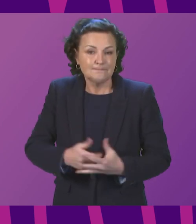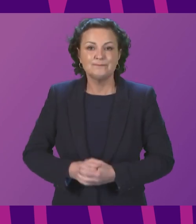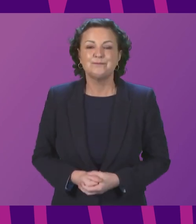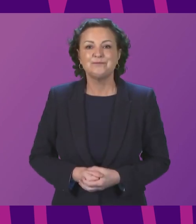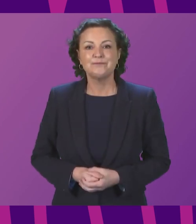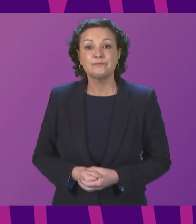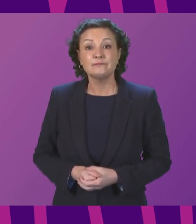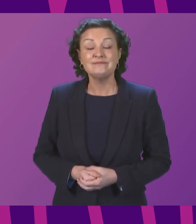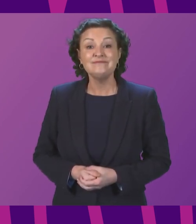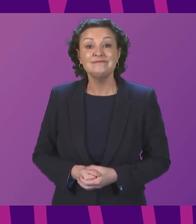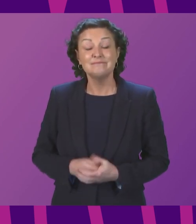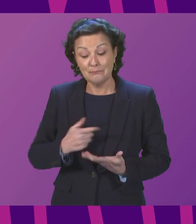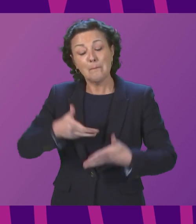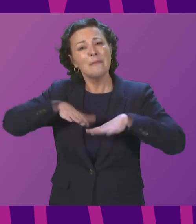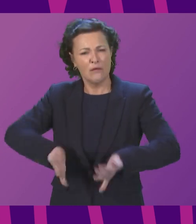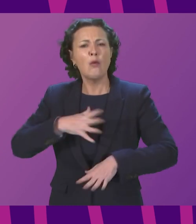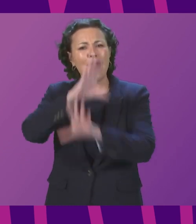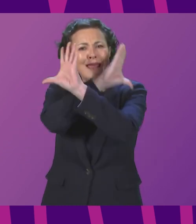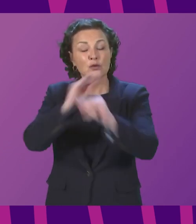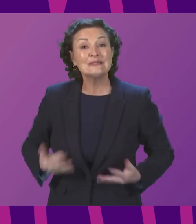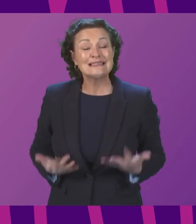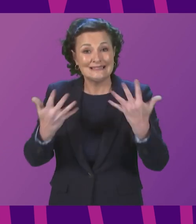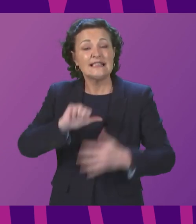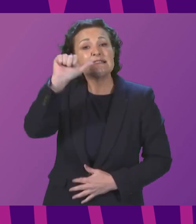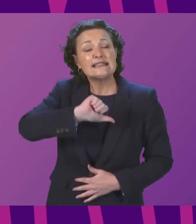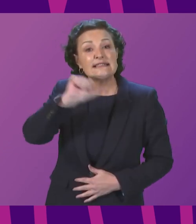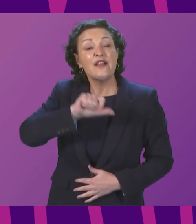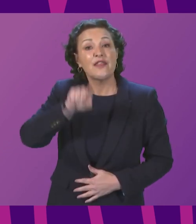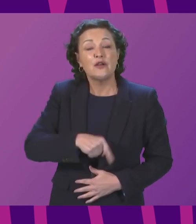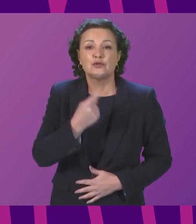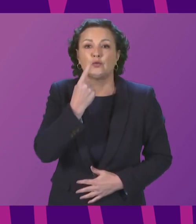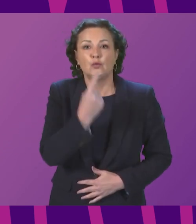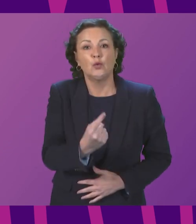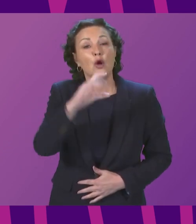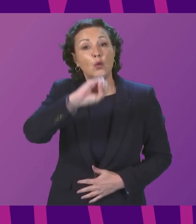First, though, I will give today’s statistics. Yesterday, 16,103 positive cases were reported,